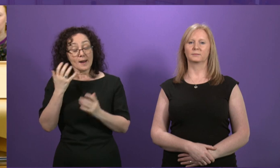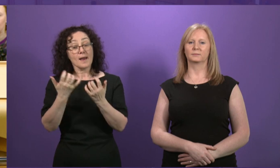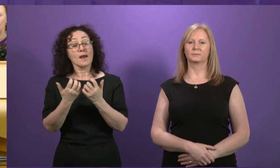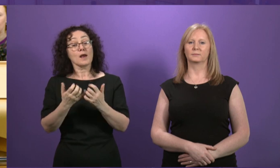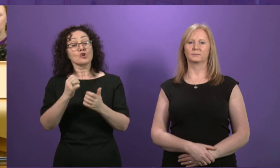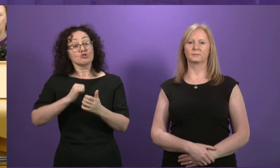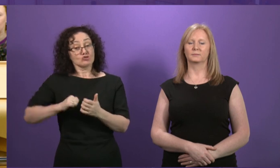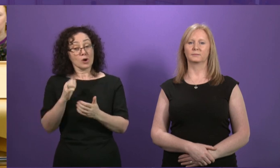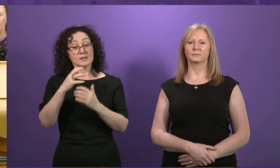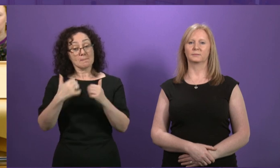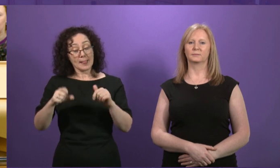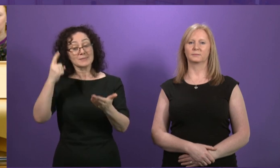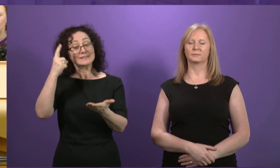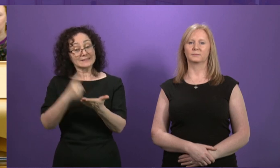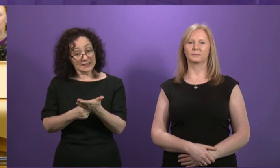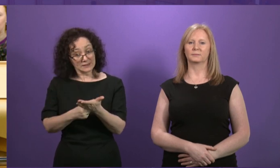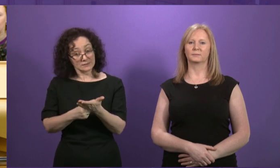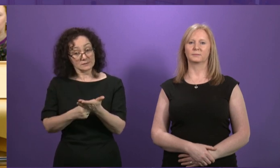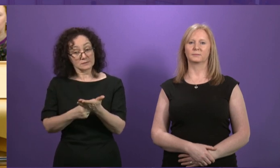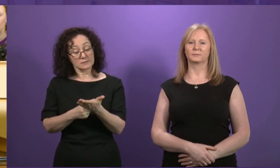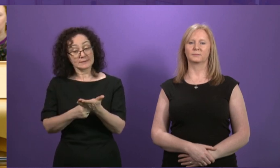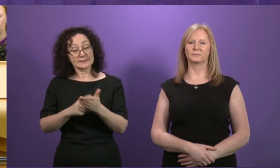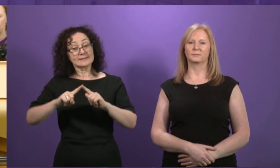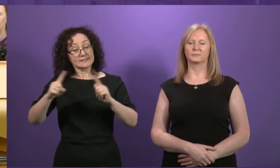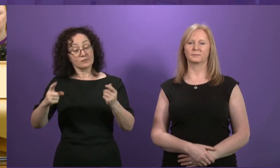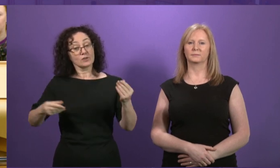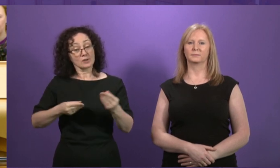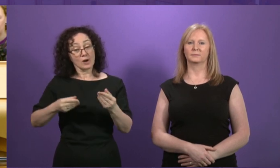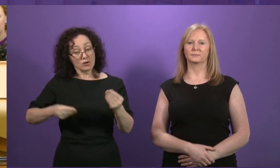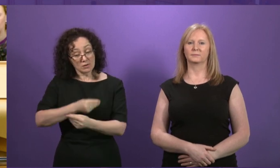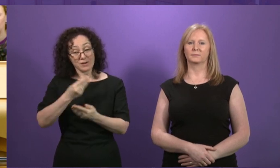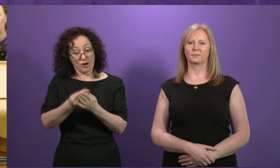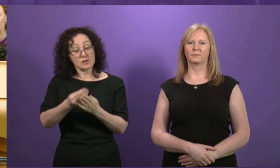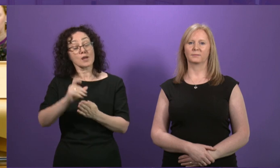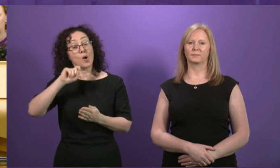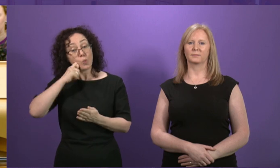which is our currency just as it is the currency of other parts of the United Kingdom.